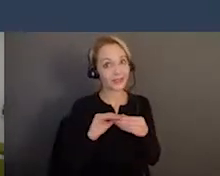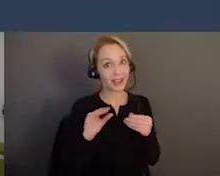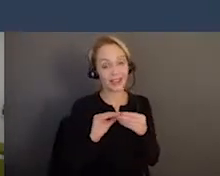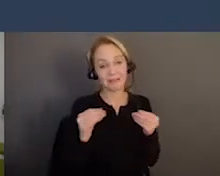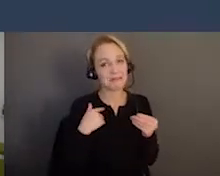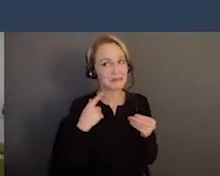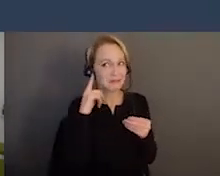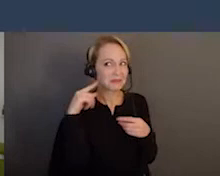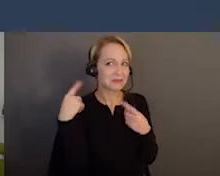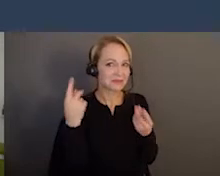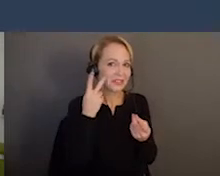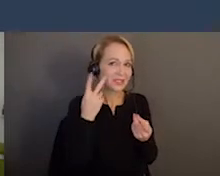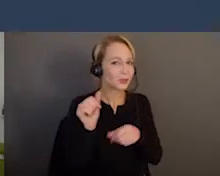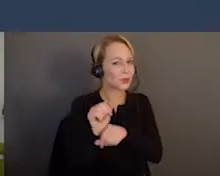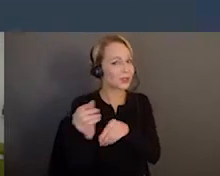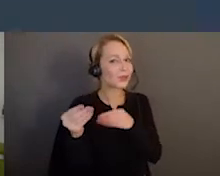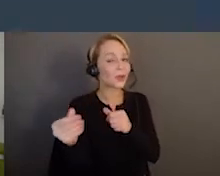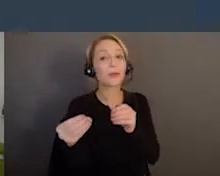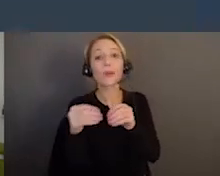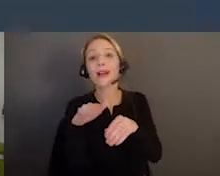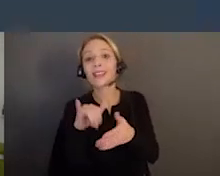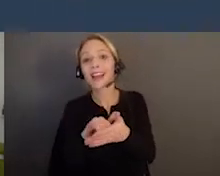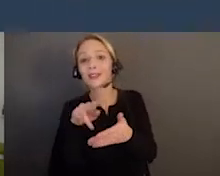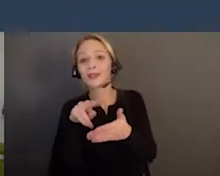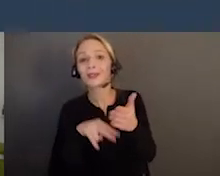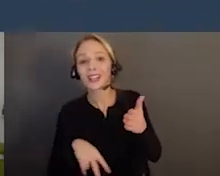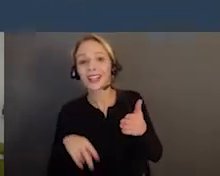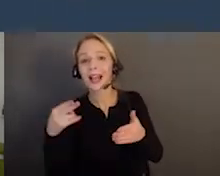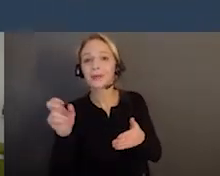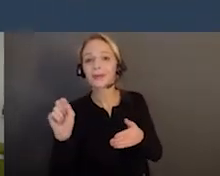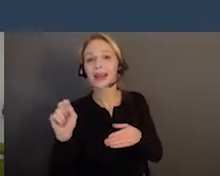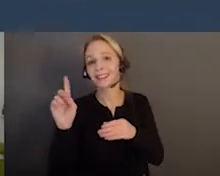INITIAL RELEASE SHORTLY. ONE OF THIS HubSpot COMMUNICATION.